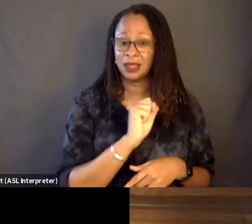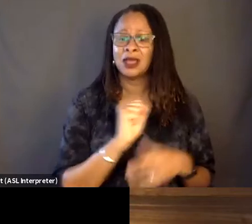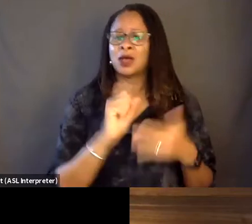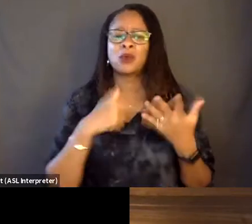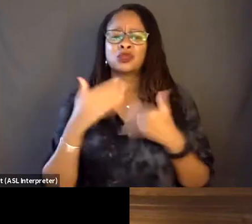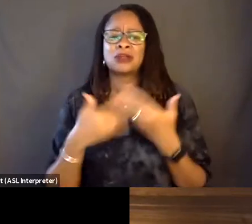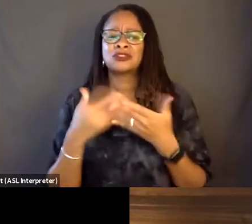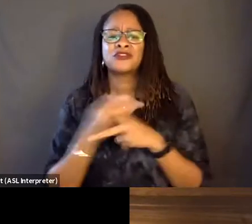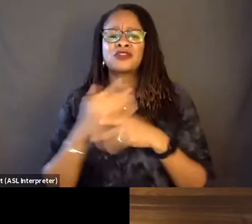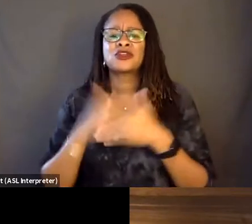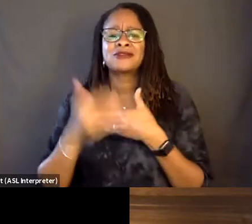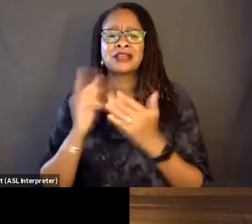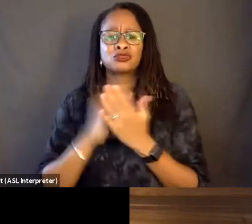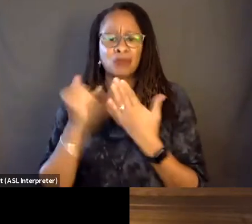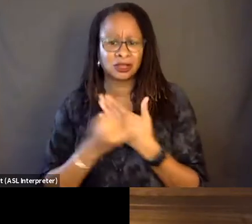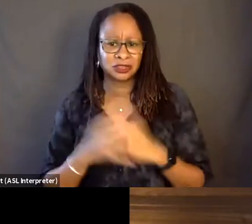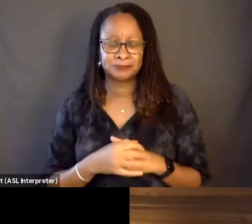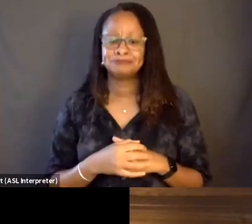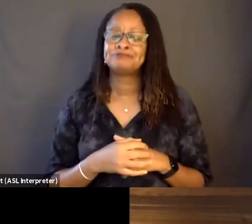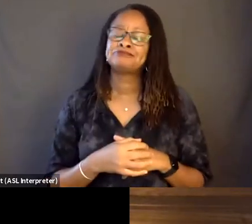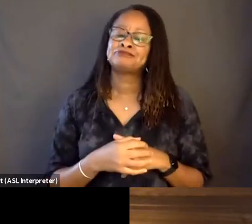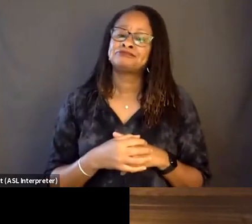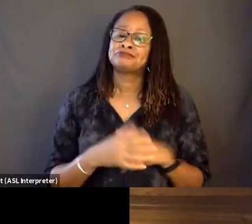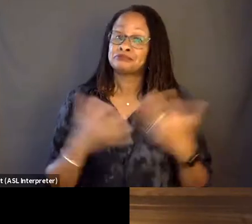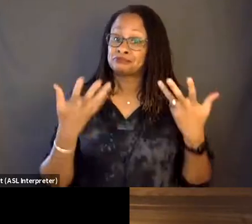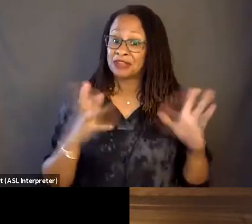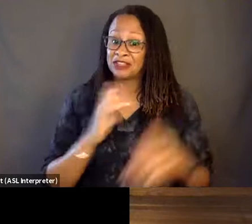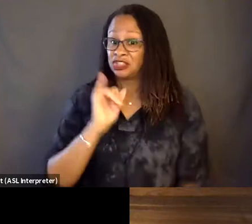Well, after "Icarus," having gone through that journey,